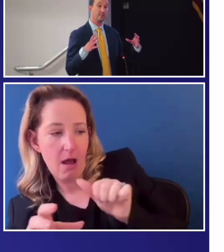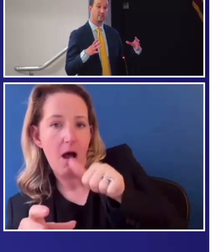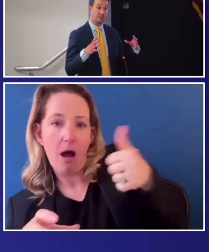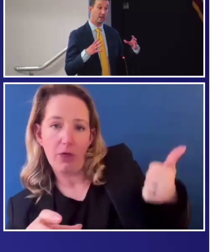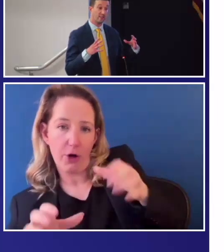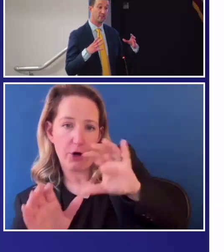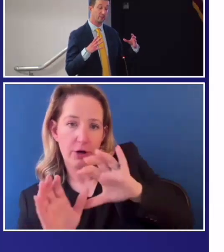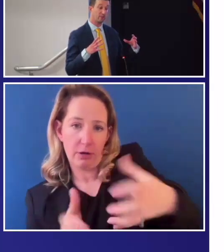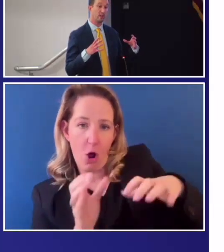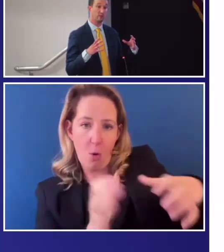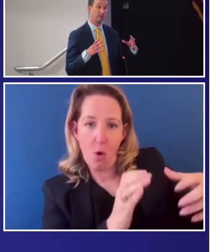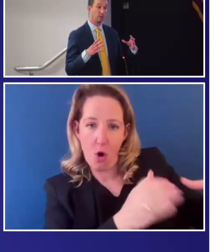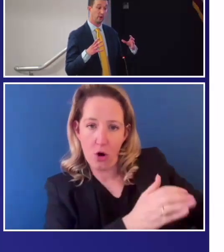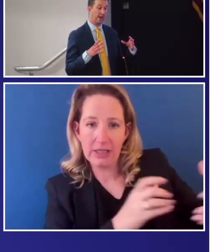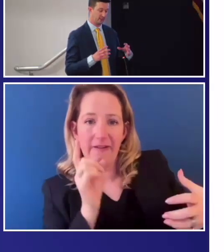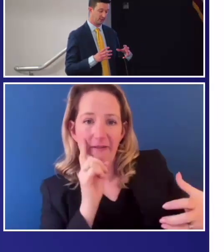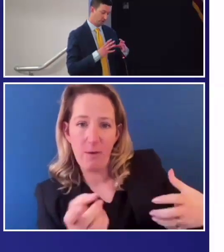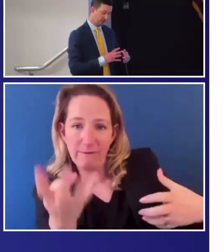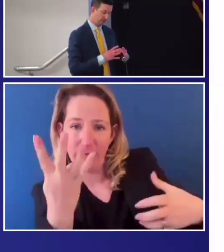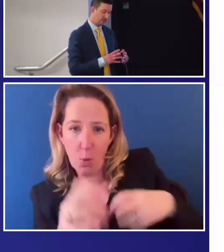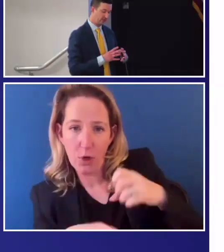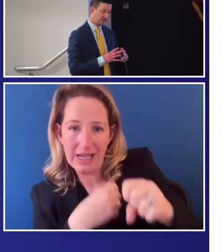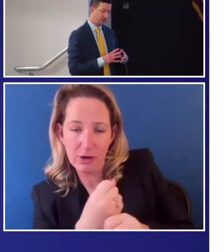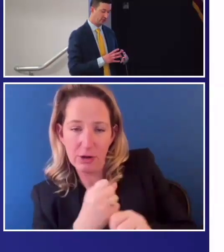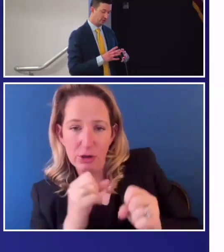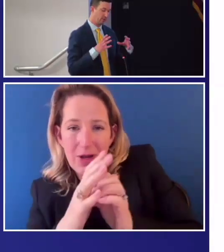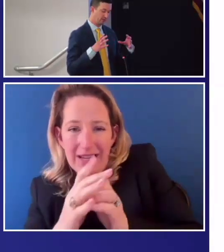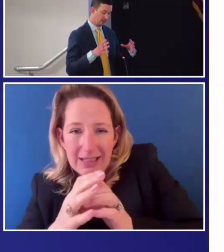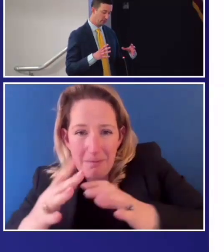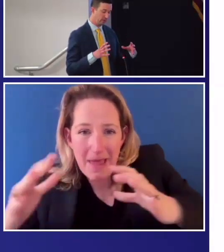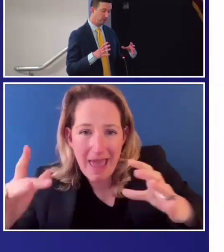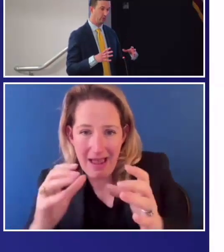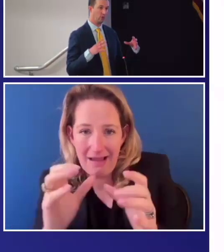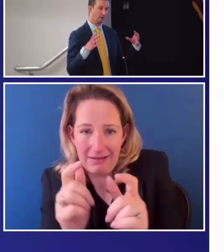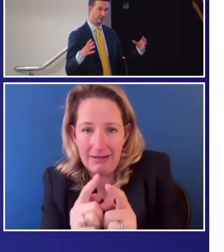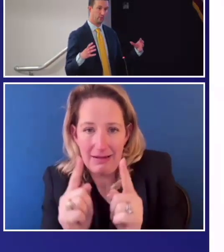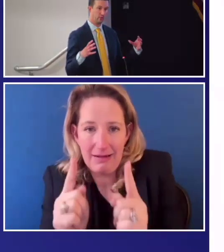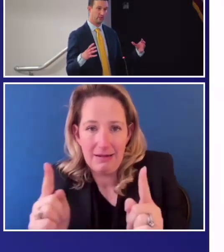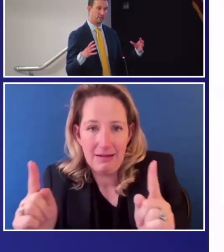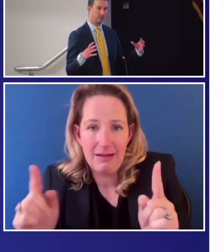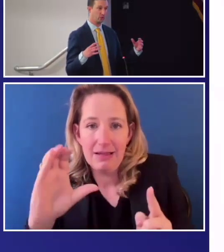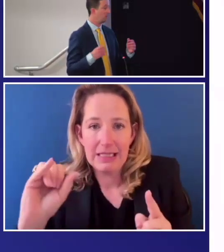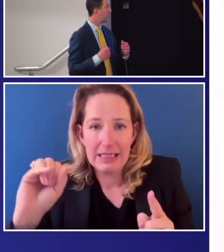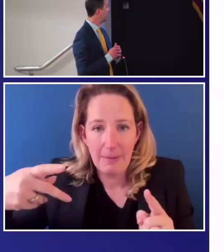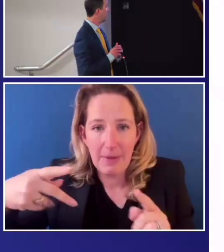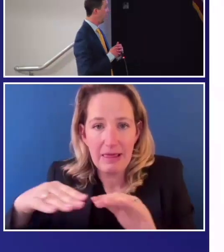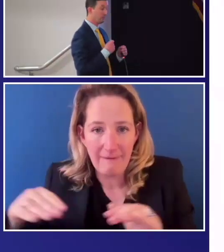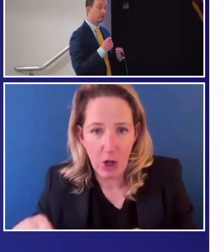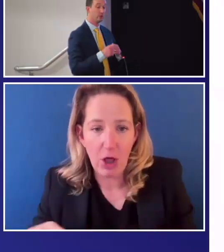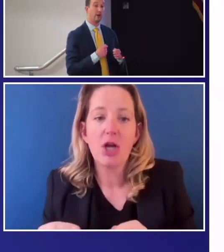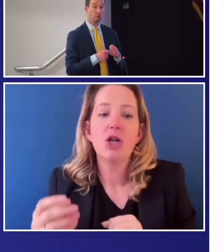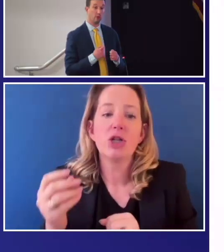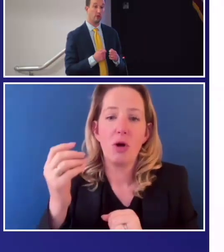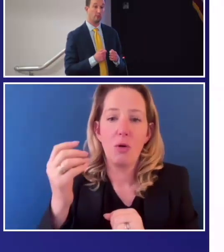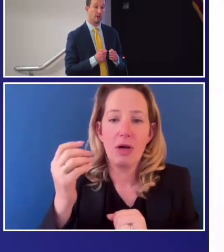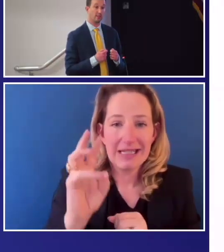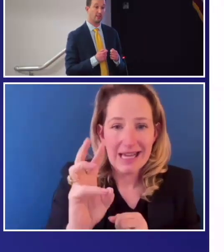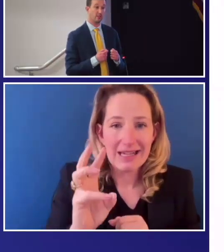the CIP level that we're at, starting at the six-digit CIP, then moving to four, and then moving to two. And we would do that roll-up process